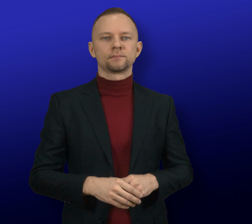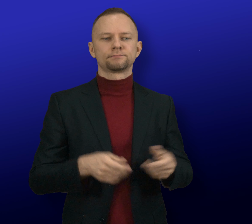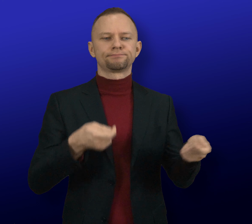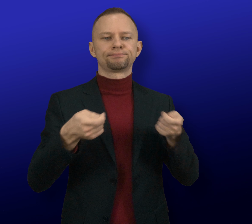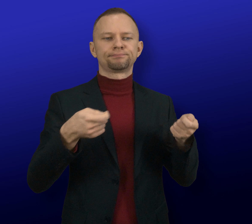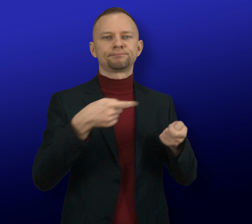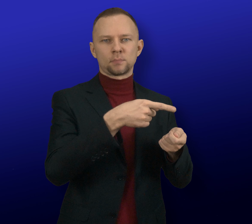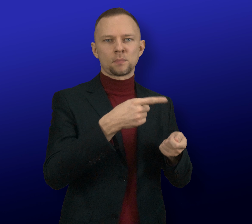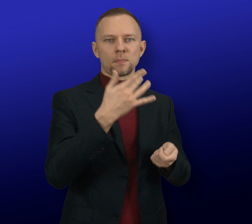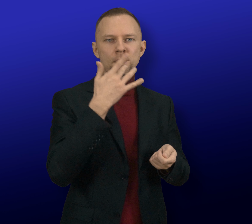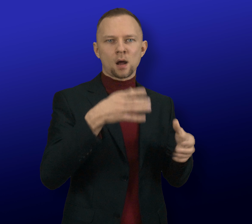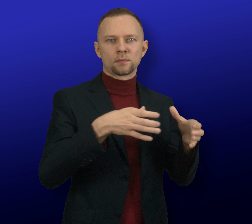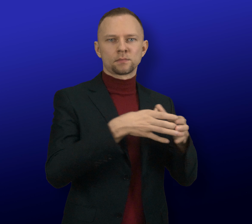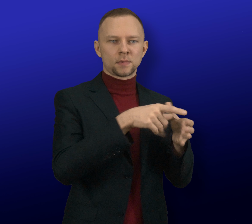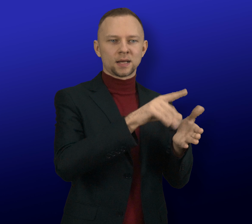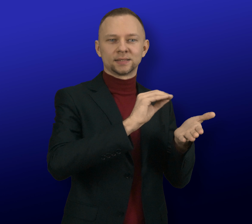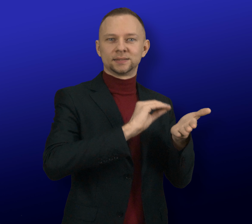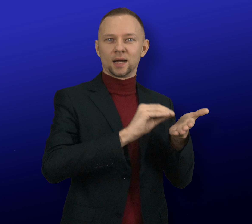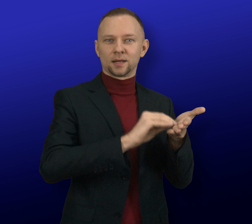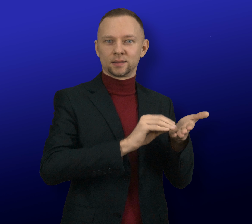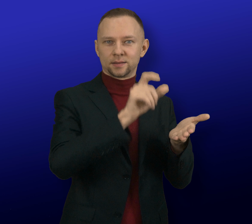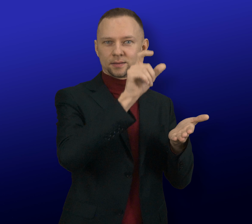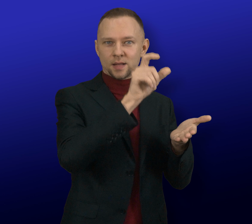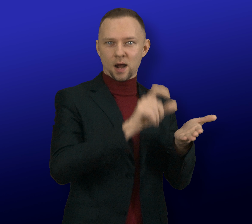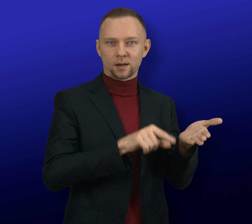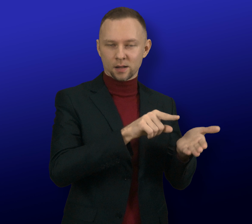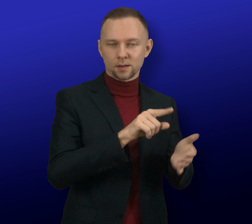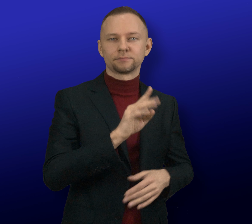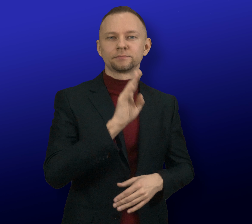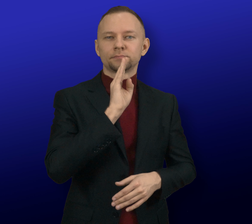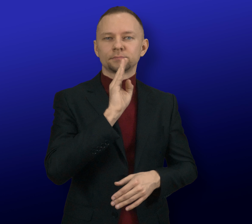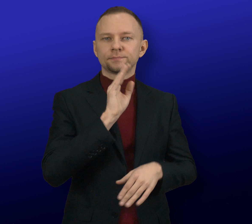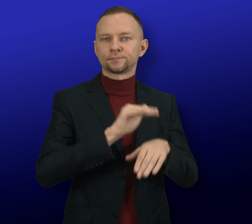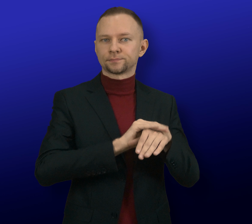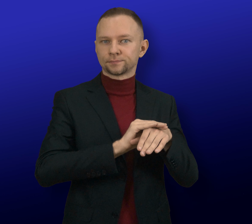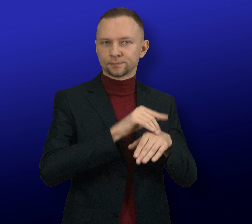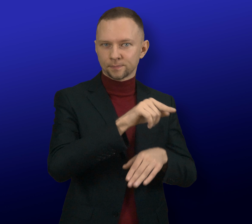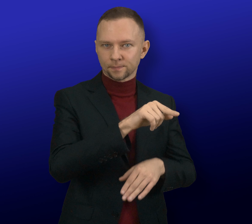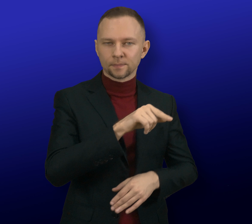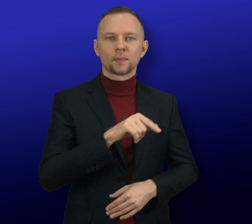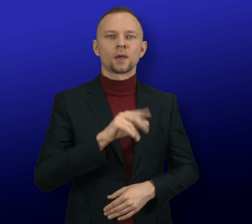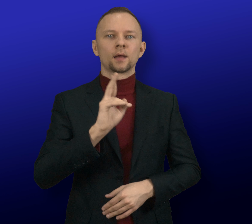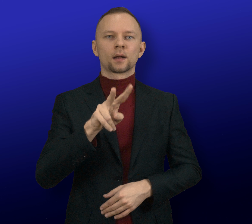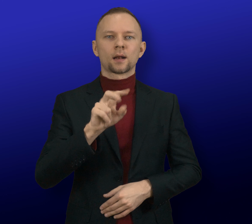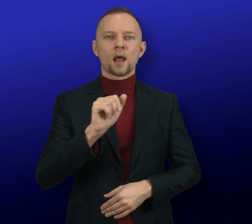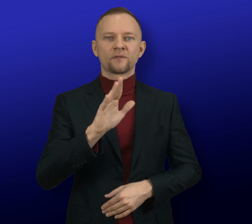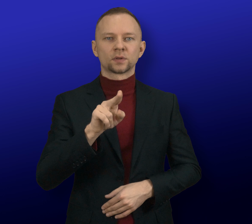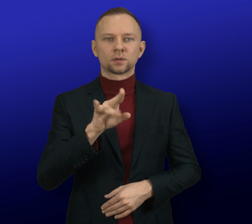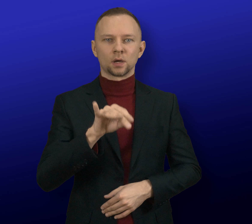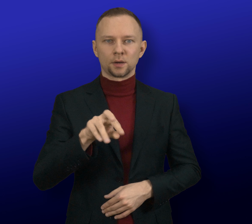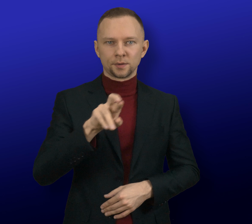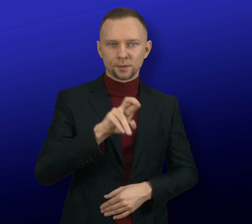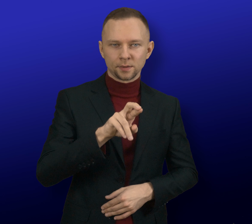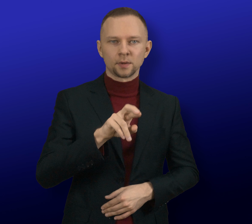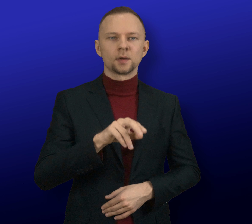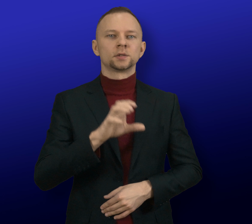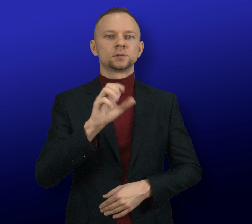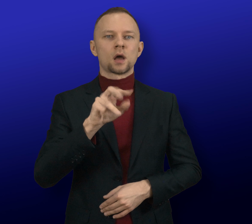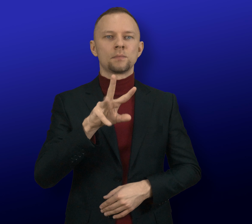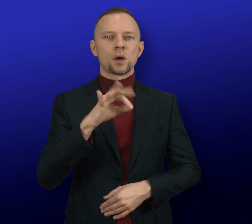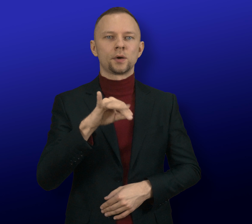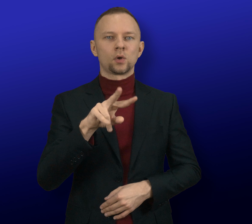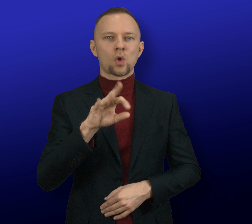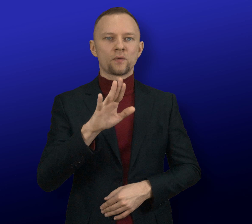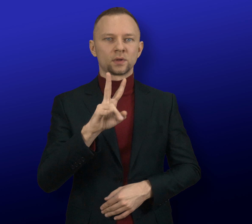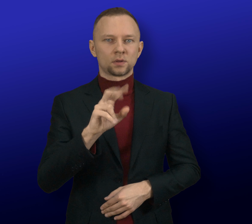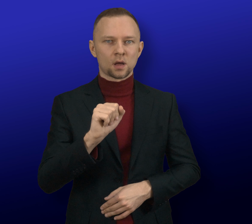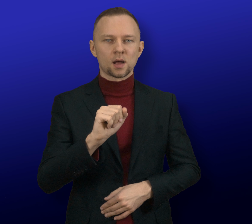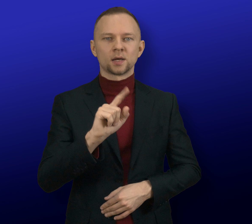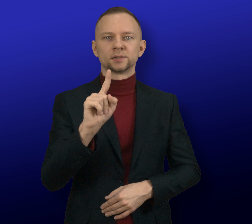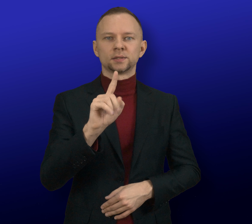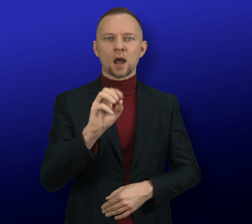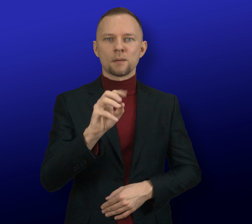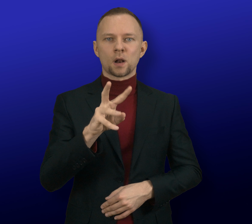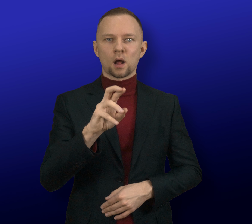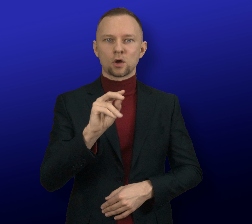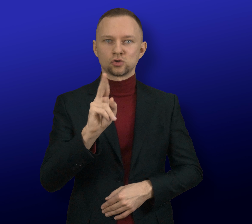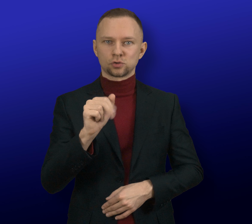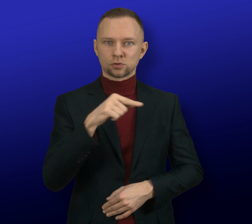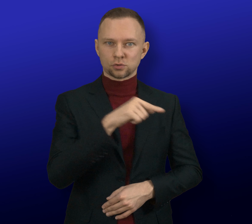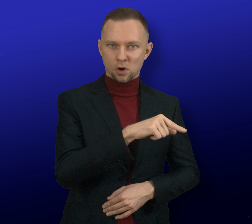Under the leadership of the secretary of the Zamoskvoretsky District Party Committee, Klavdia Samoilovna Zemlyachka,